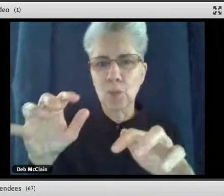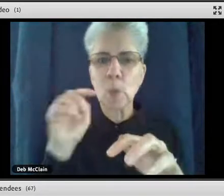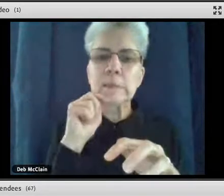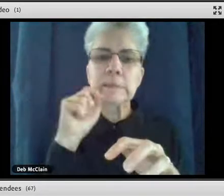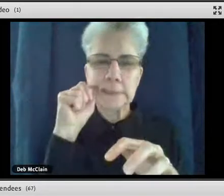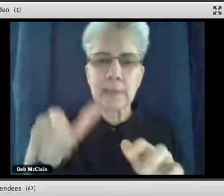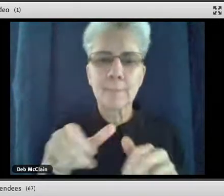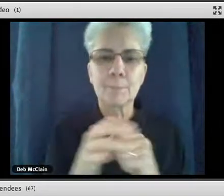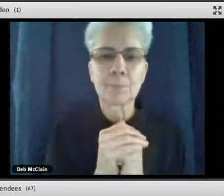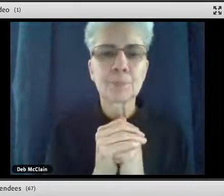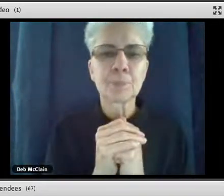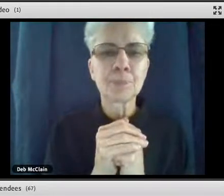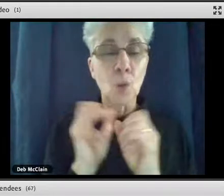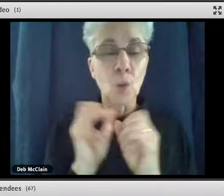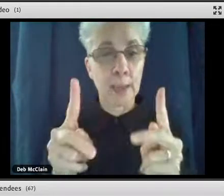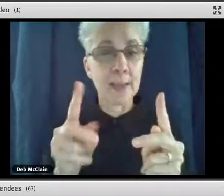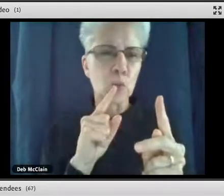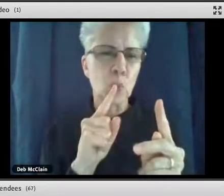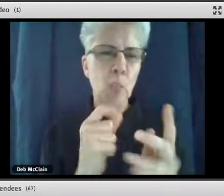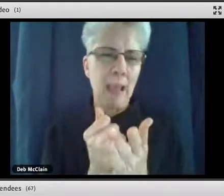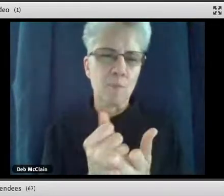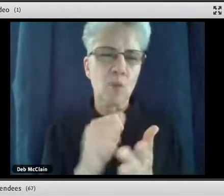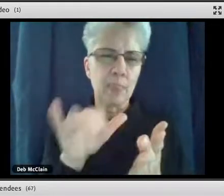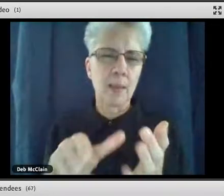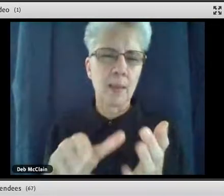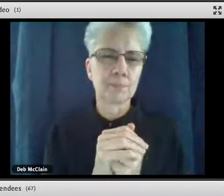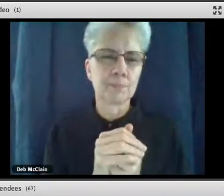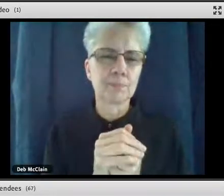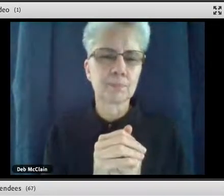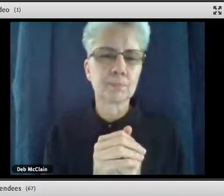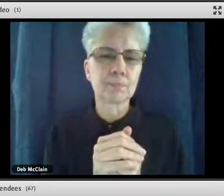but just the ones for, like, juveniles.